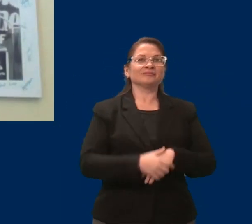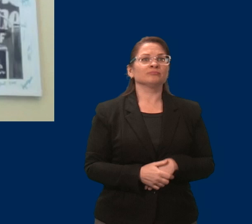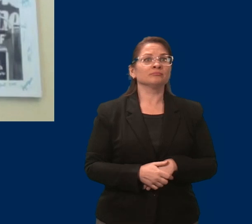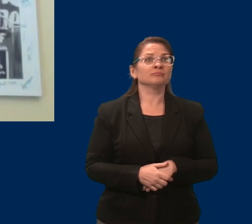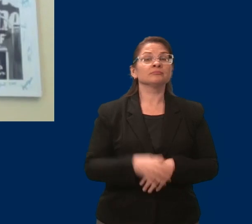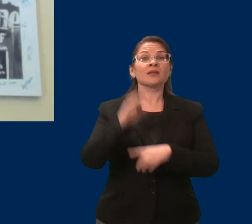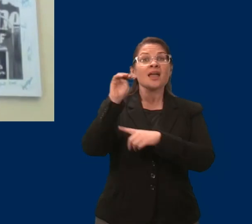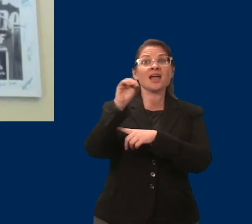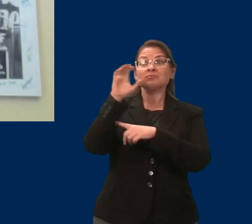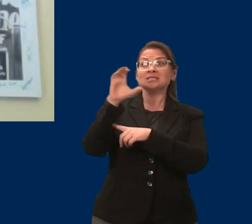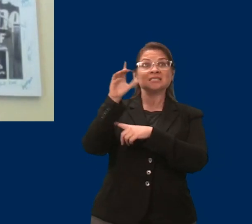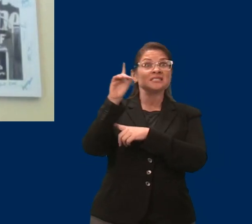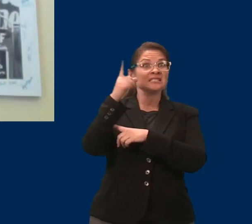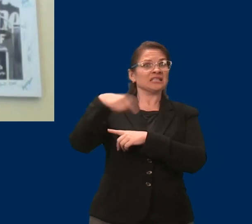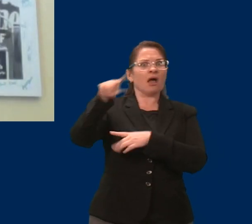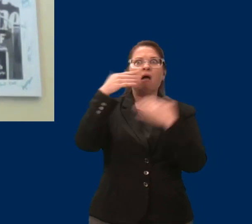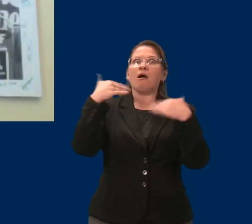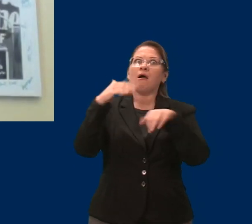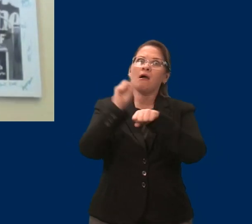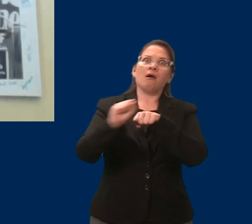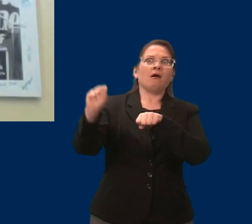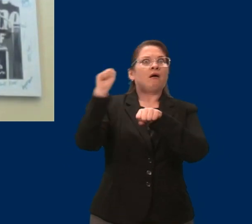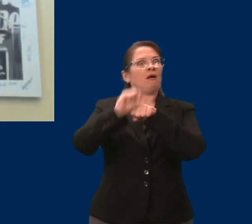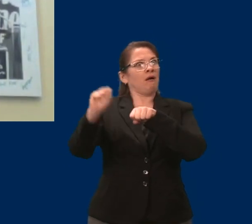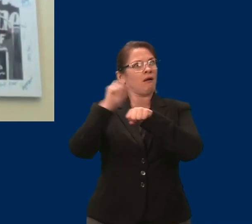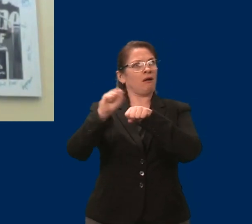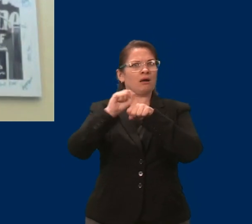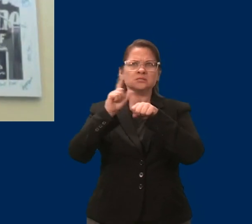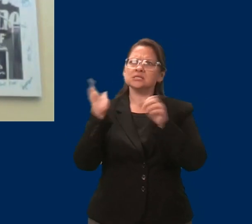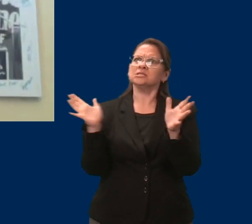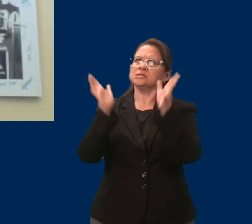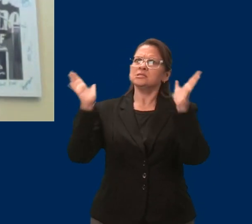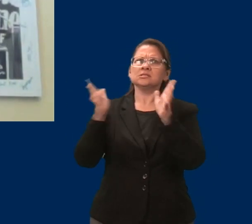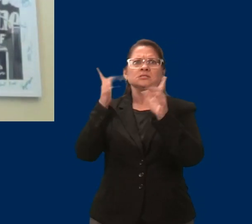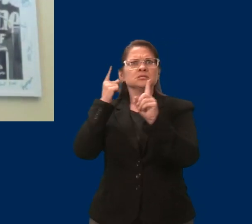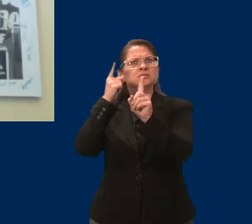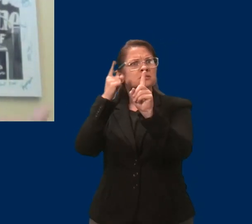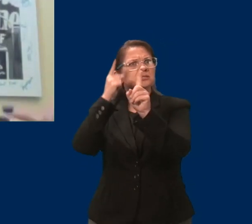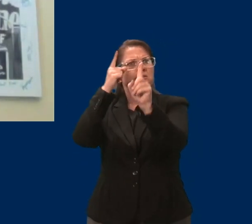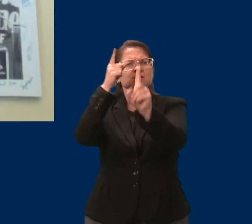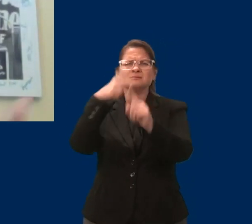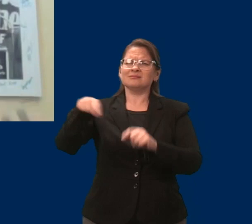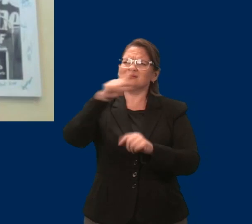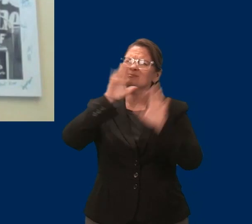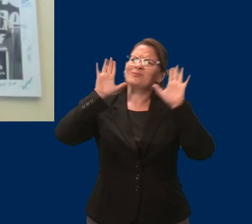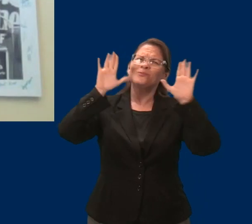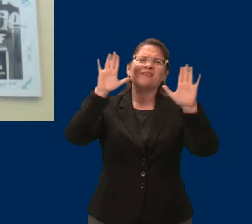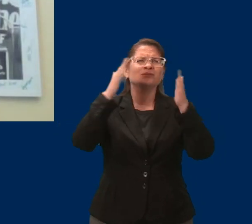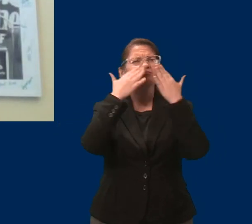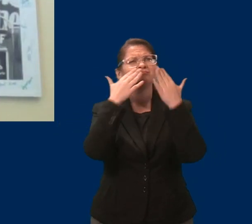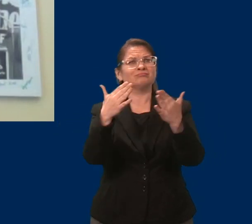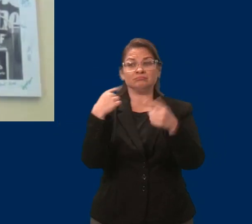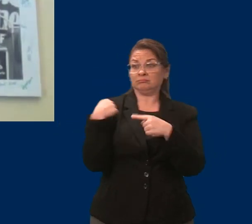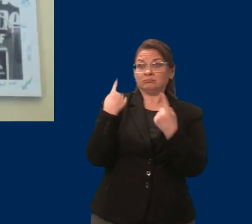and it really matters. And so during our time in office, as we've been here for the last four years and now can continue in this role,